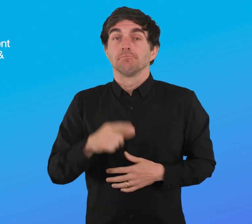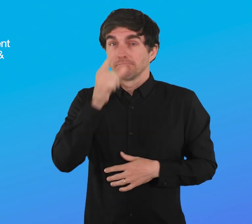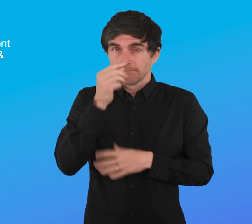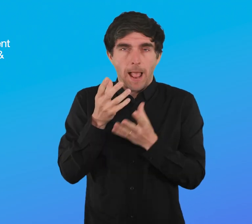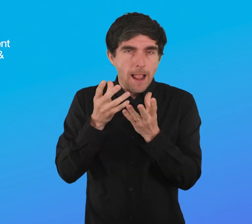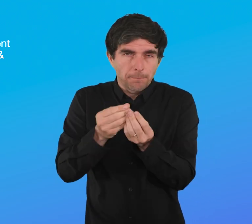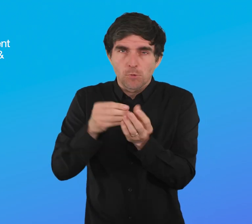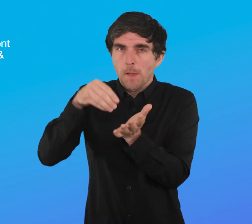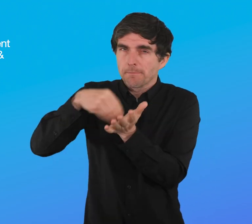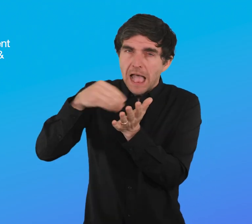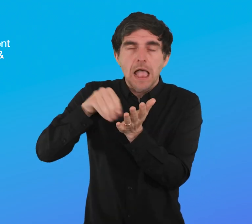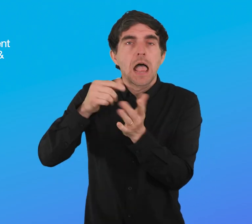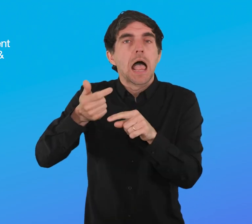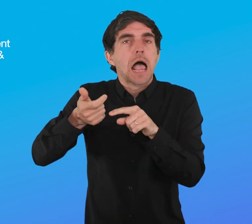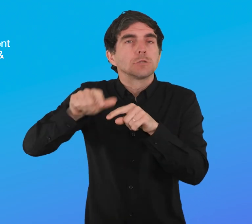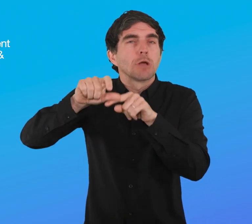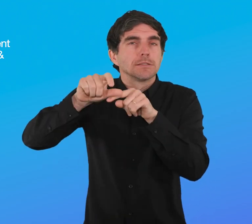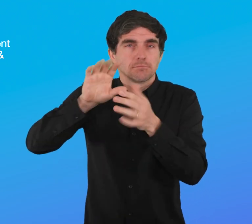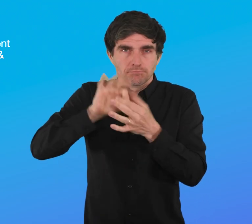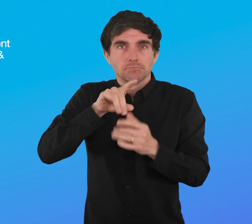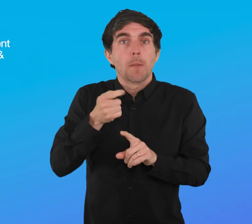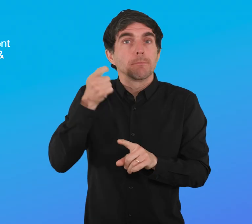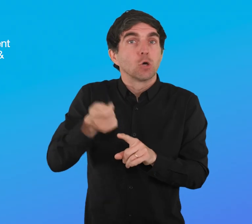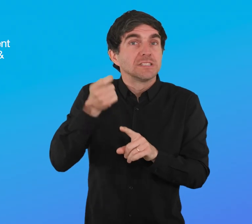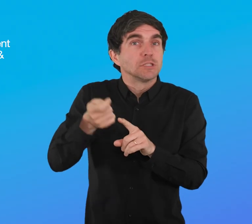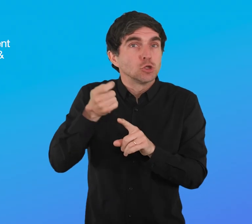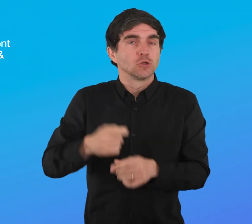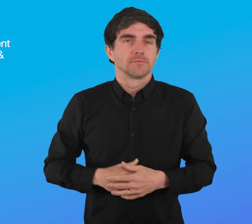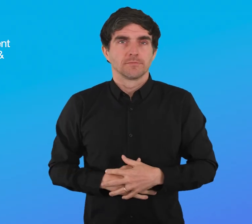You may get help to pay the interest on your mortgage.